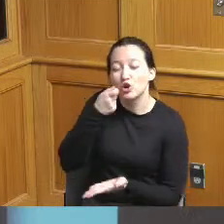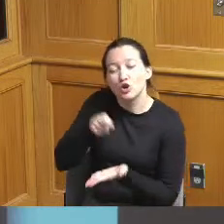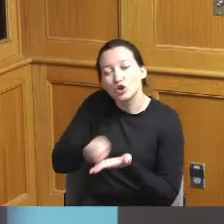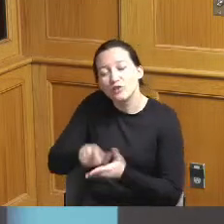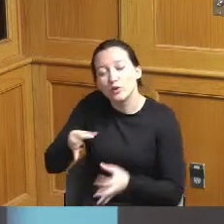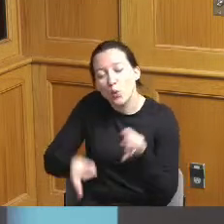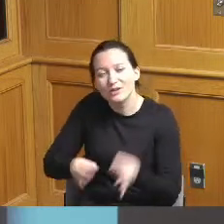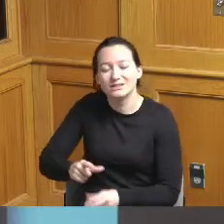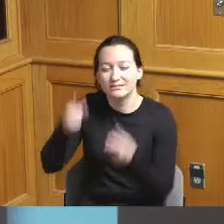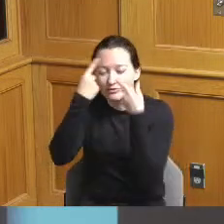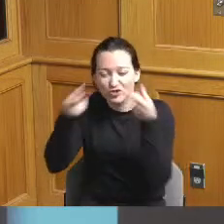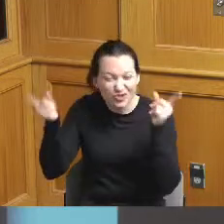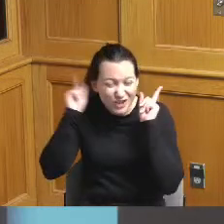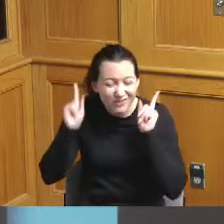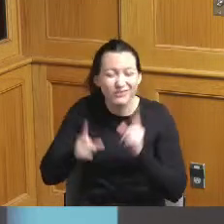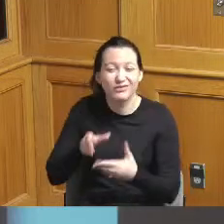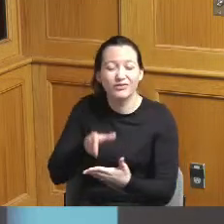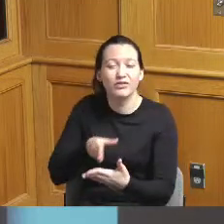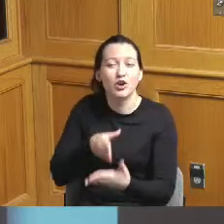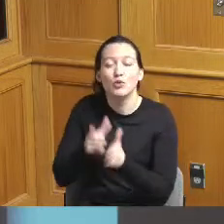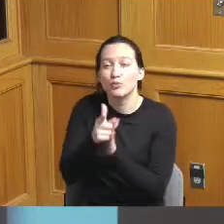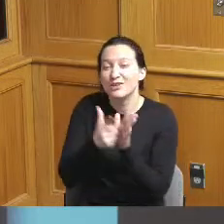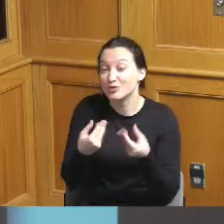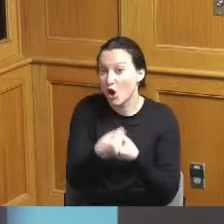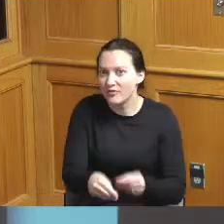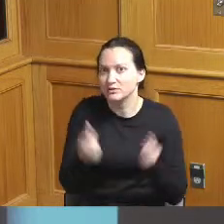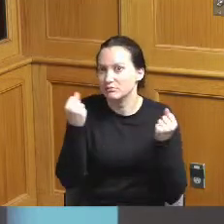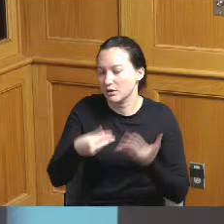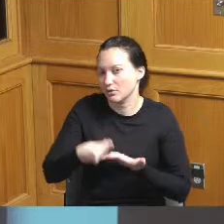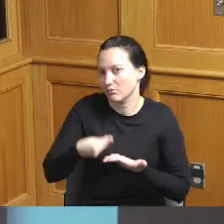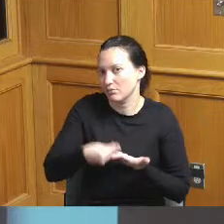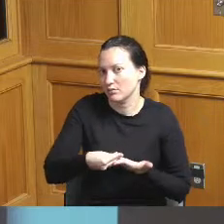Sheriff and the Prosecutor's office so a lot of the funding we get directed from the state